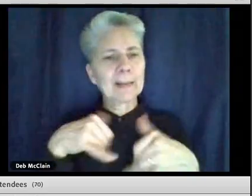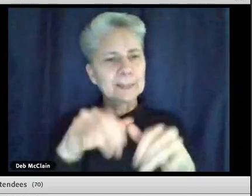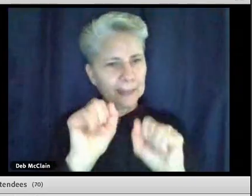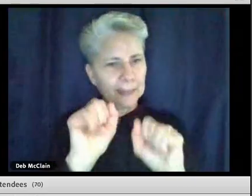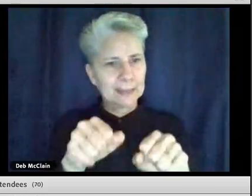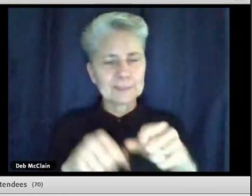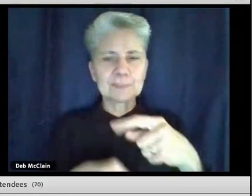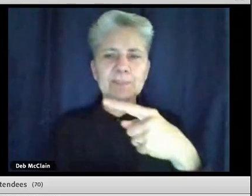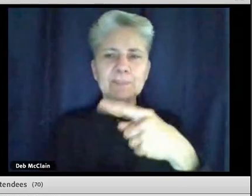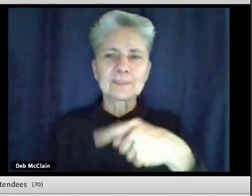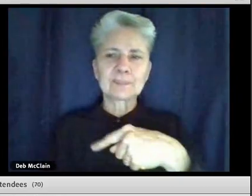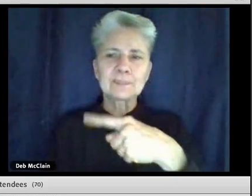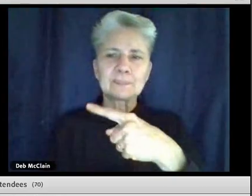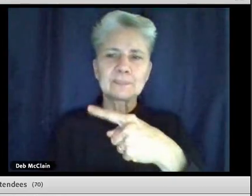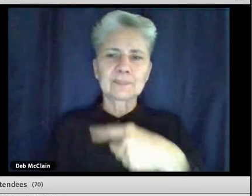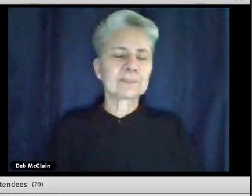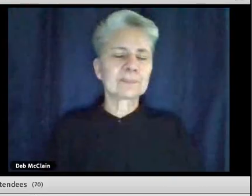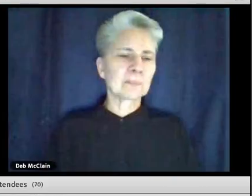How can they still use the library?